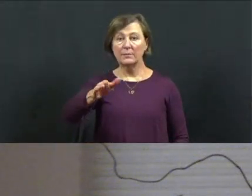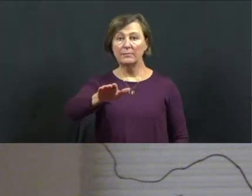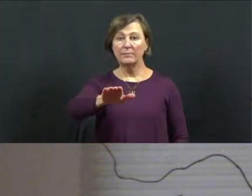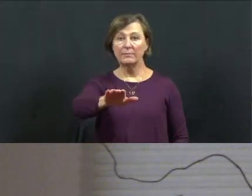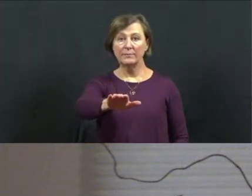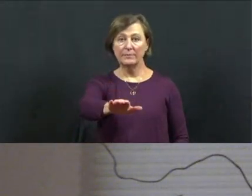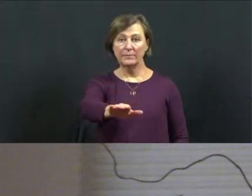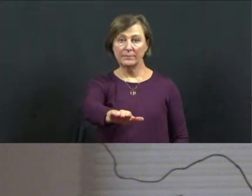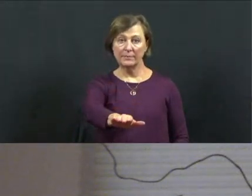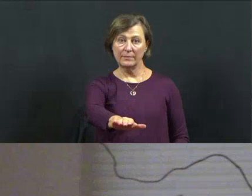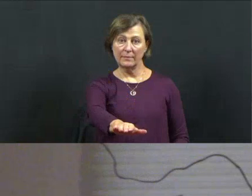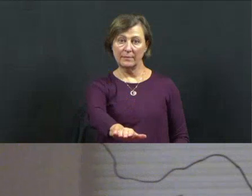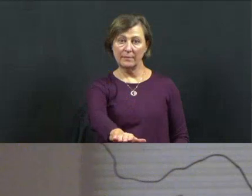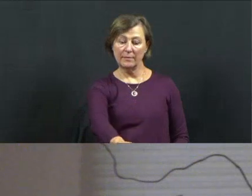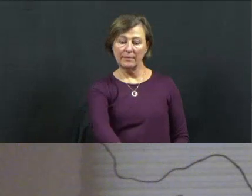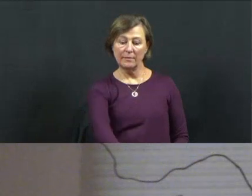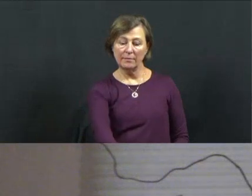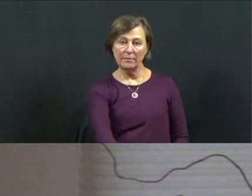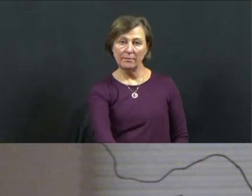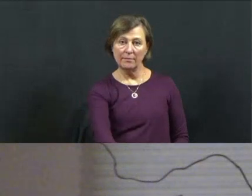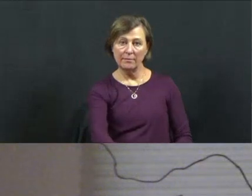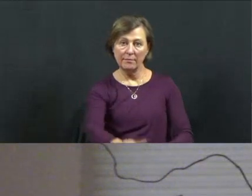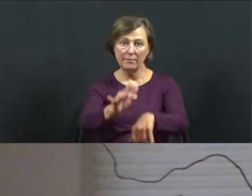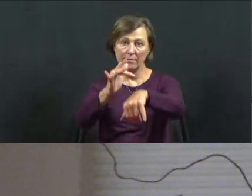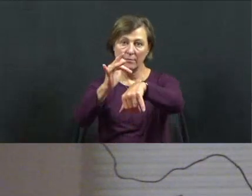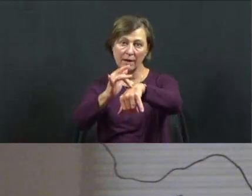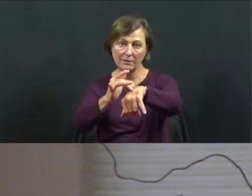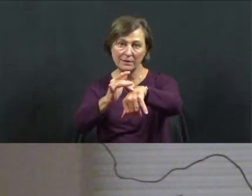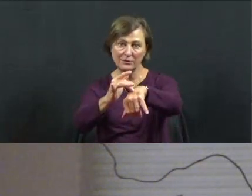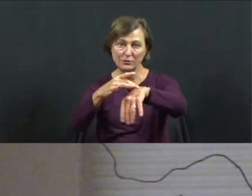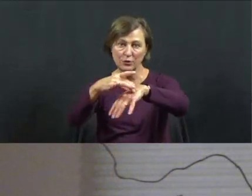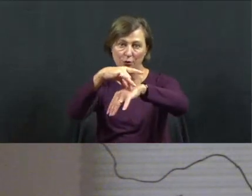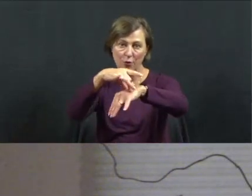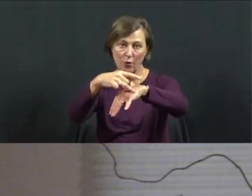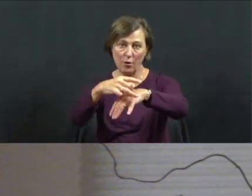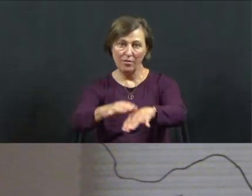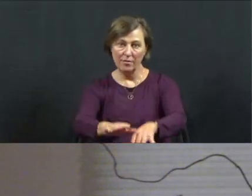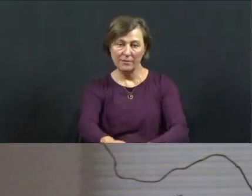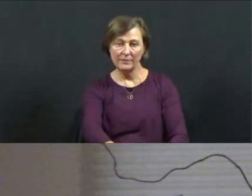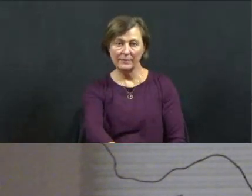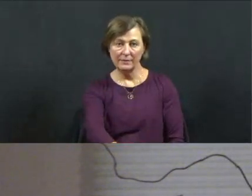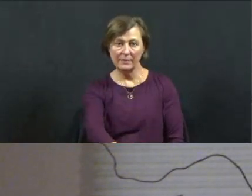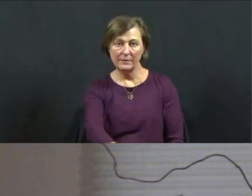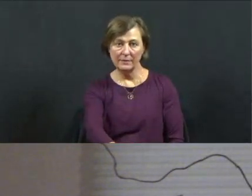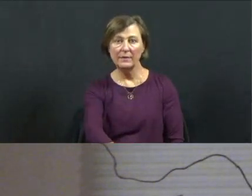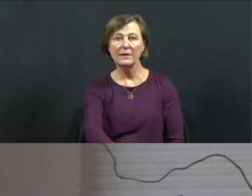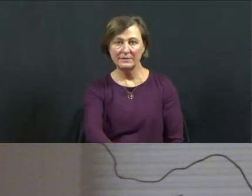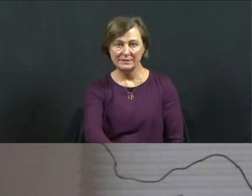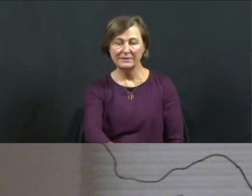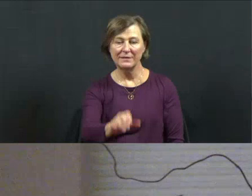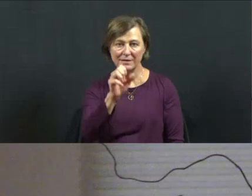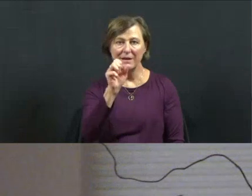and reached down and touched the earth. Yes, the earth itself was Siddhartha's